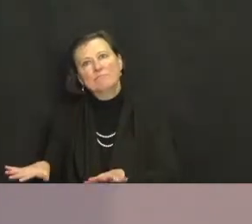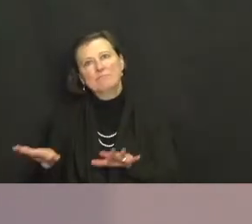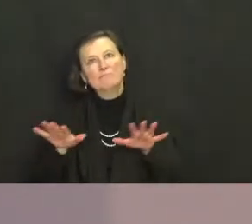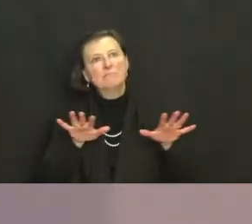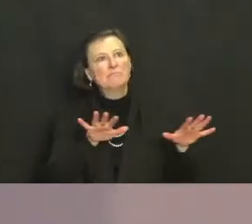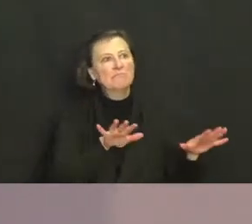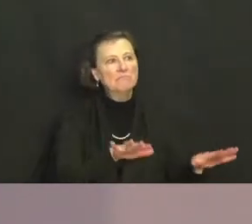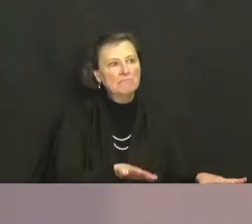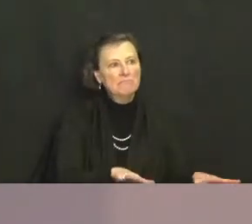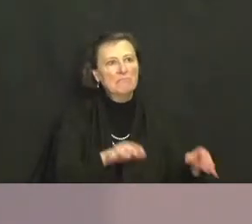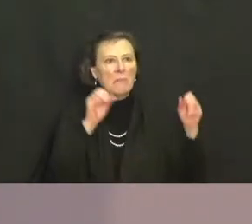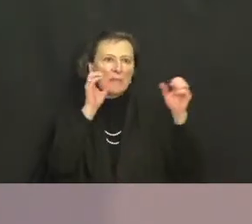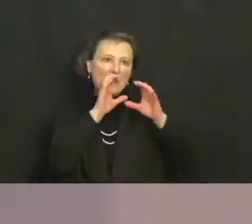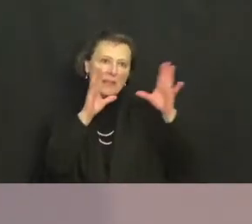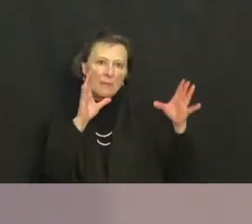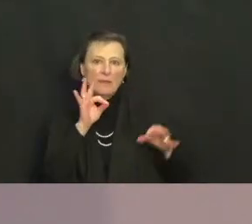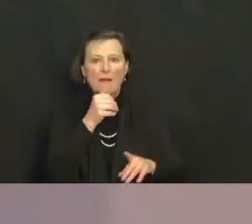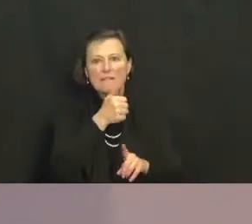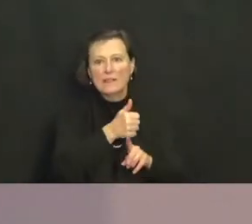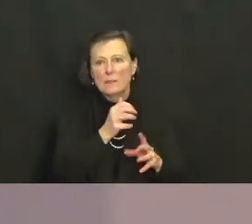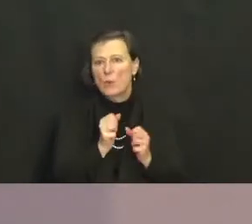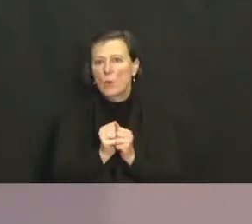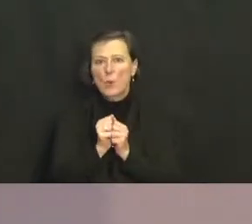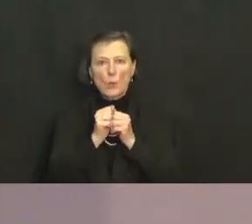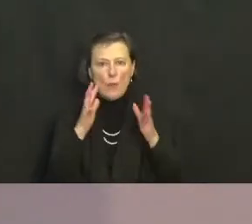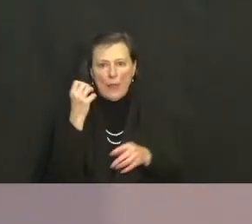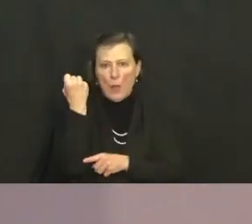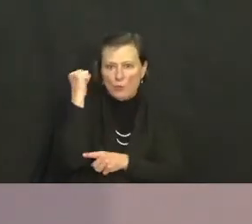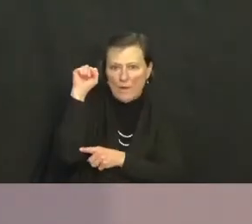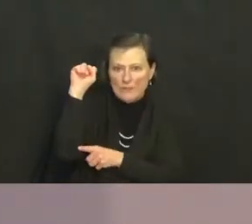image of him without the revolutionary bite.